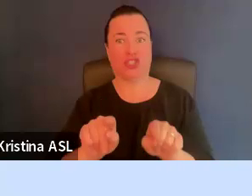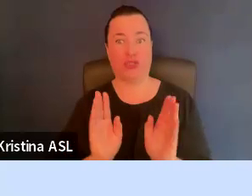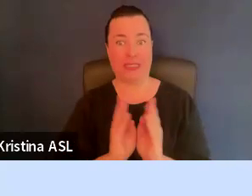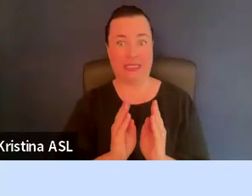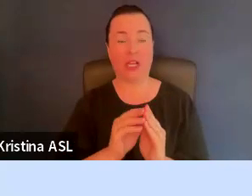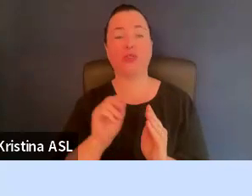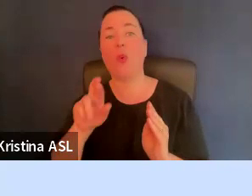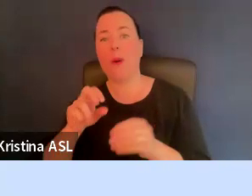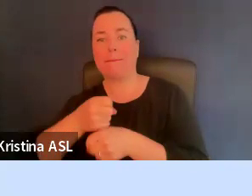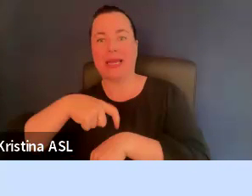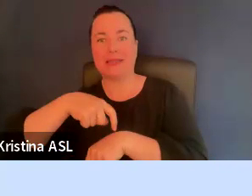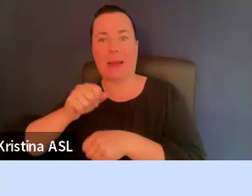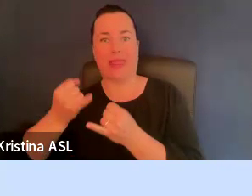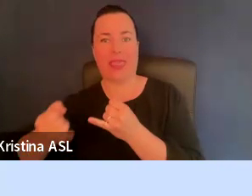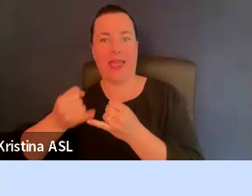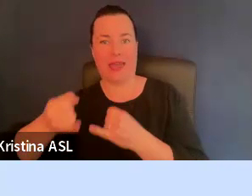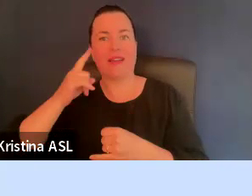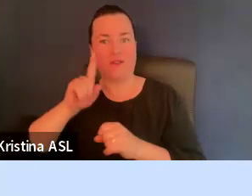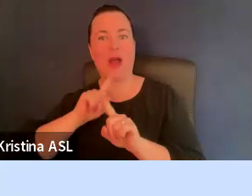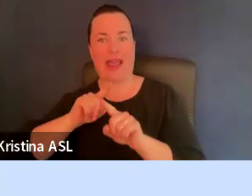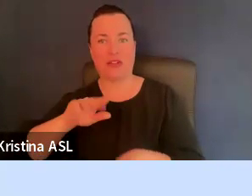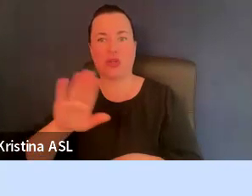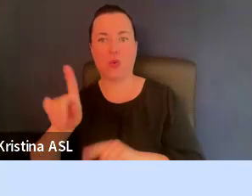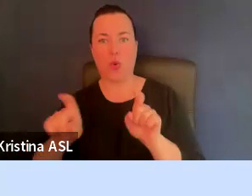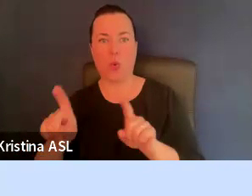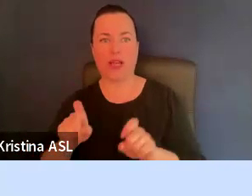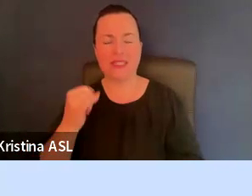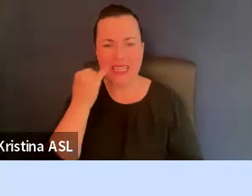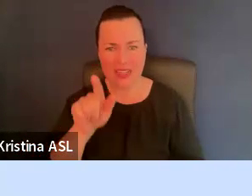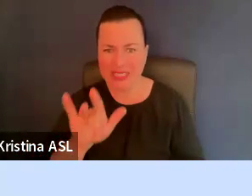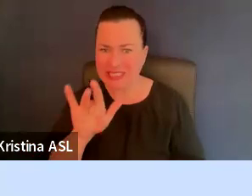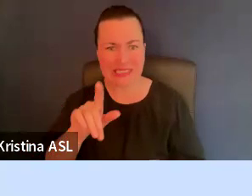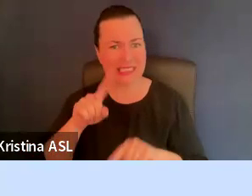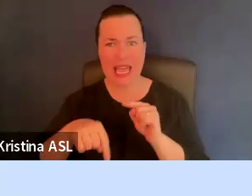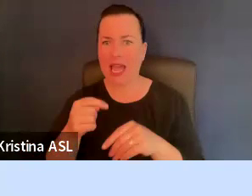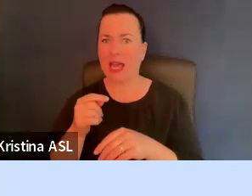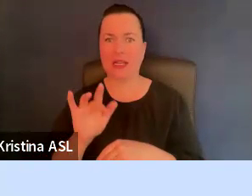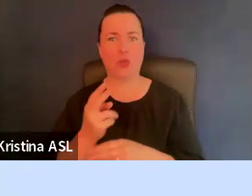If the Q&A is not accessible to you, please feel free to send your questions